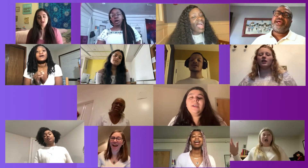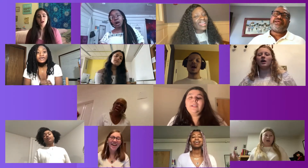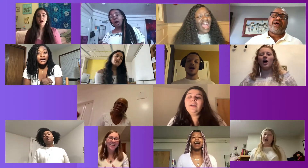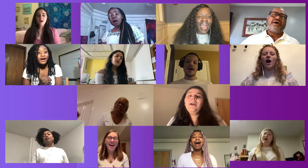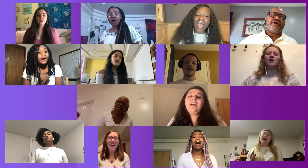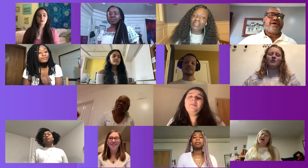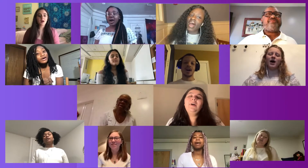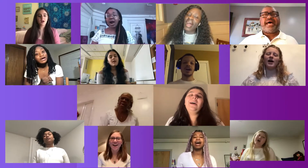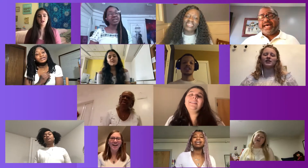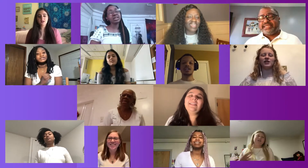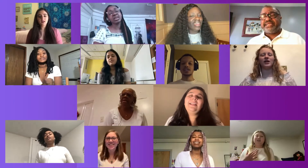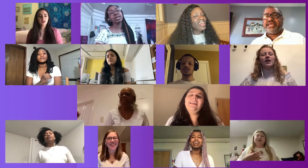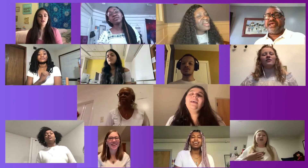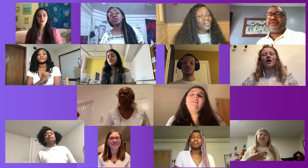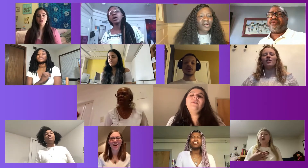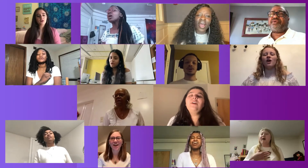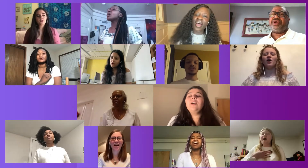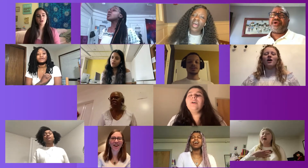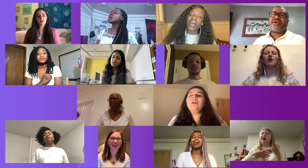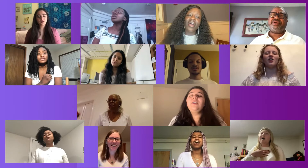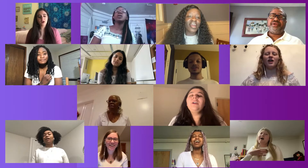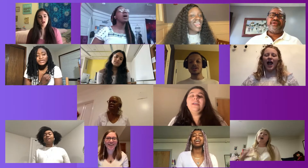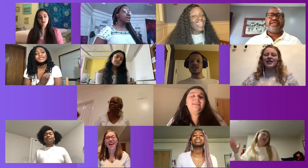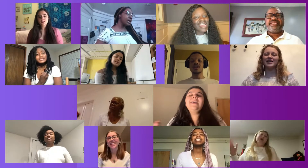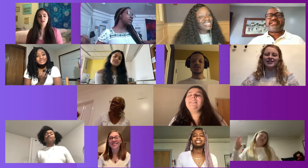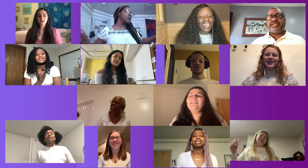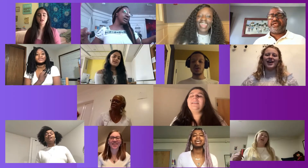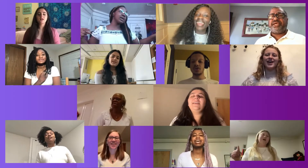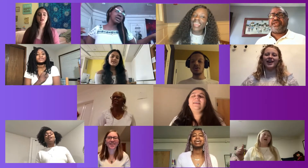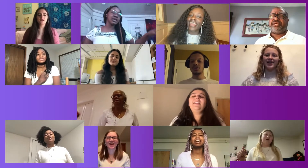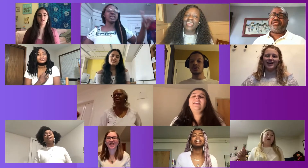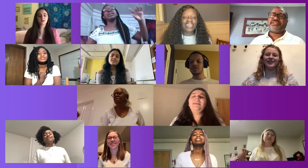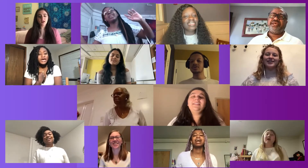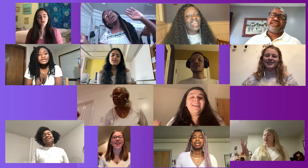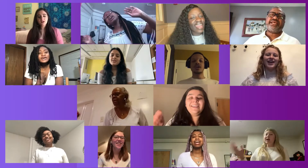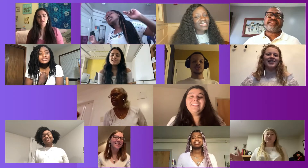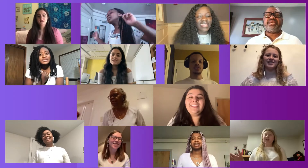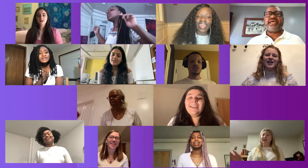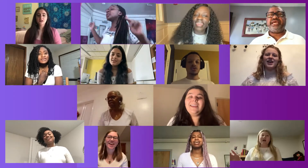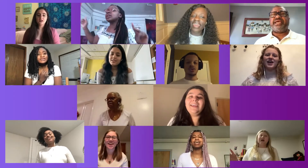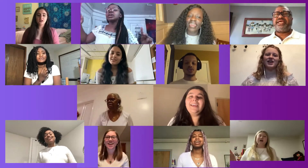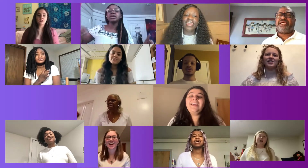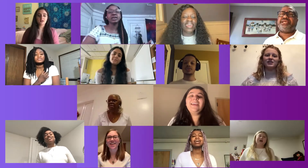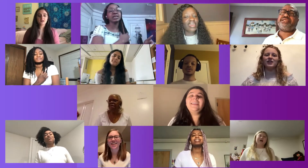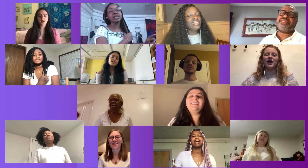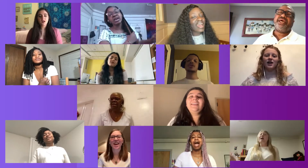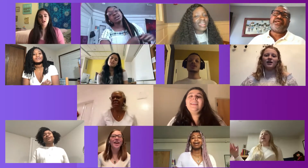God my Deliverer Yes He is, yes He is